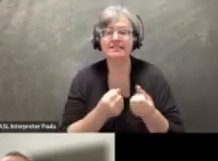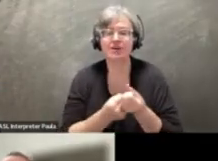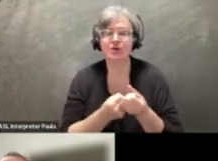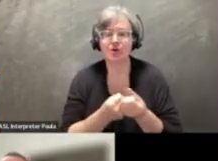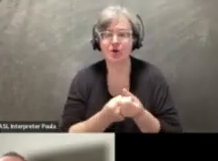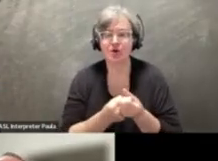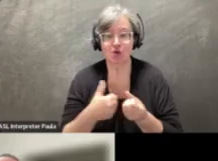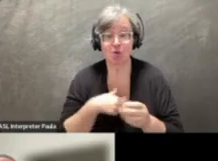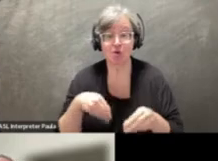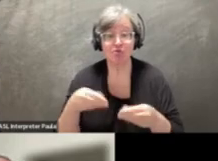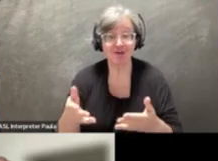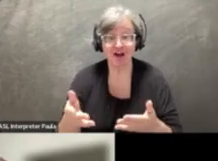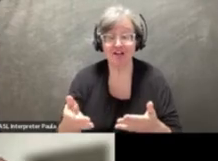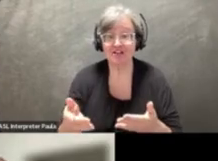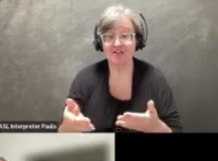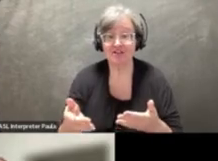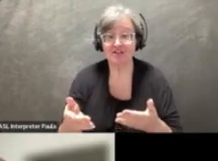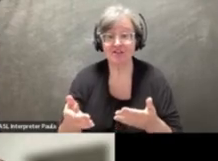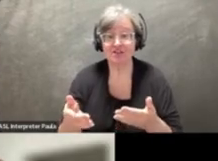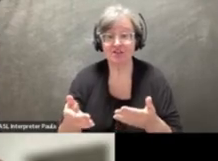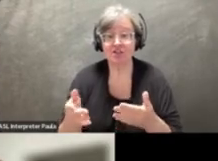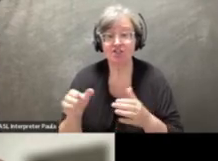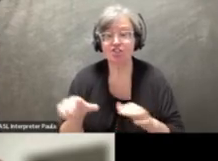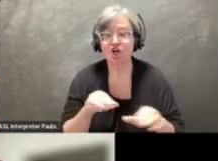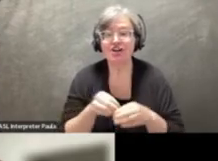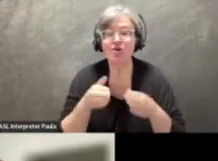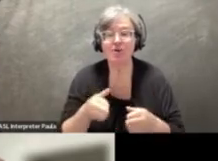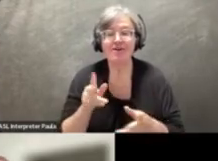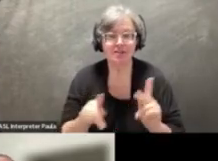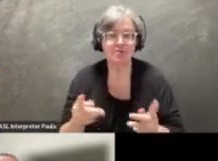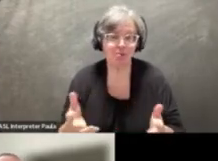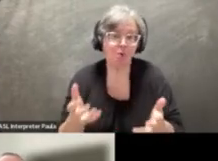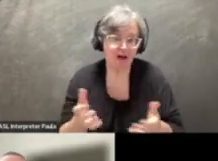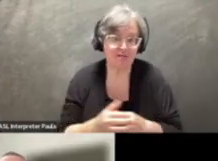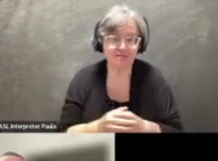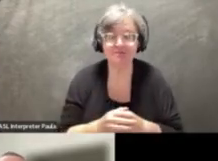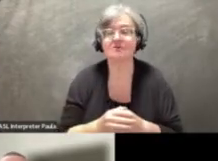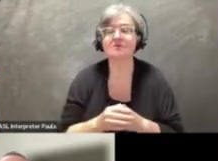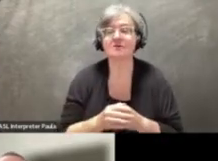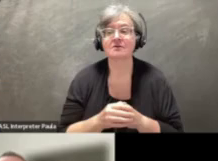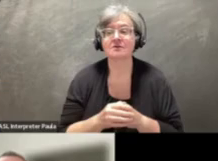providing done so in a way that the people want? And in my